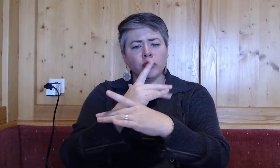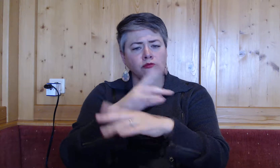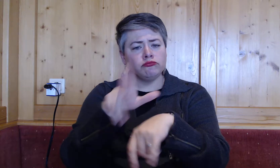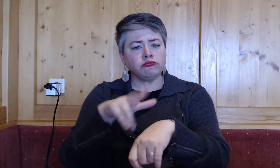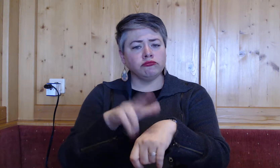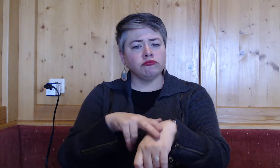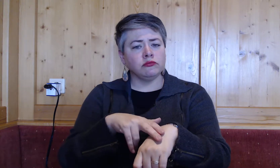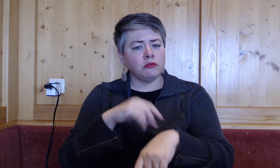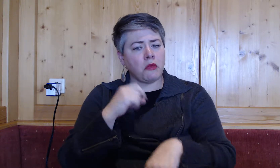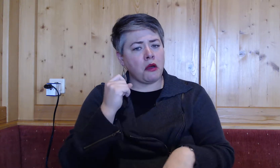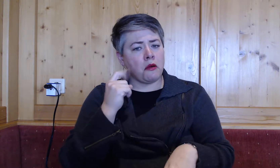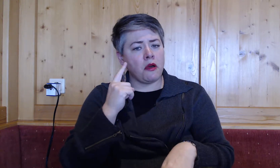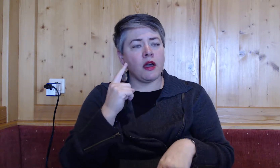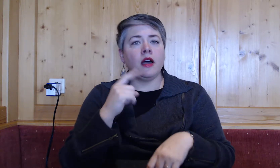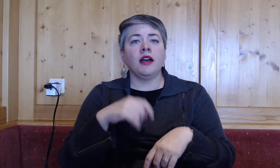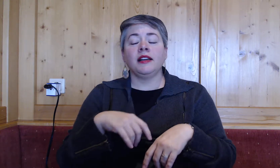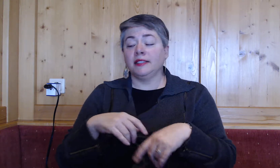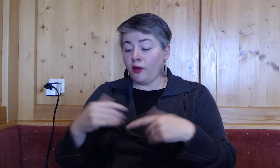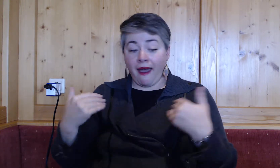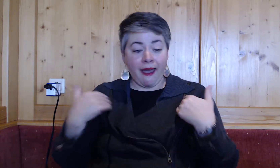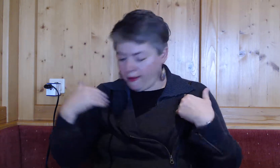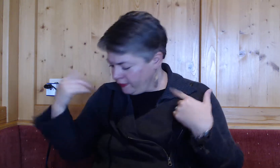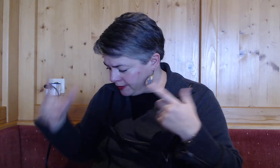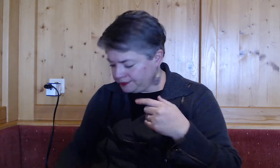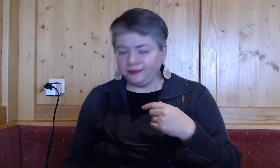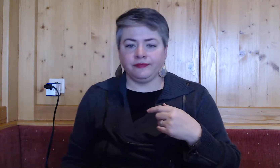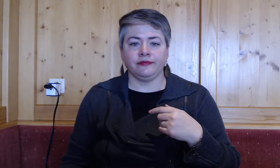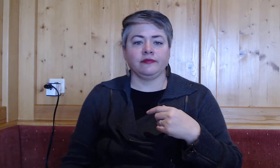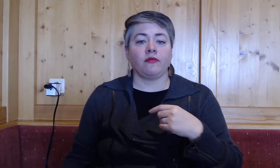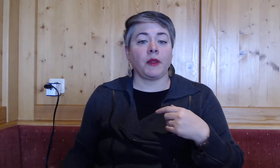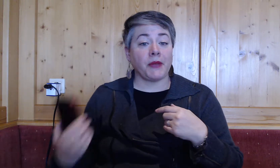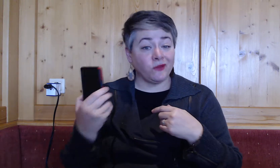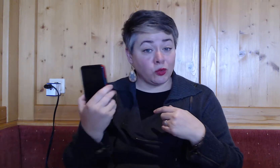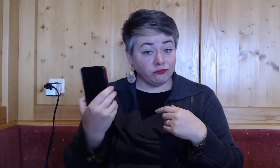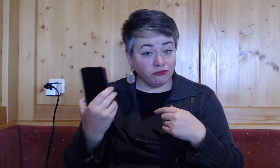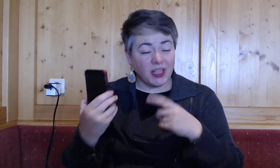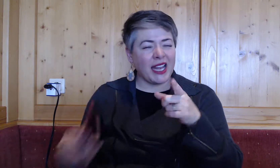Everything is in German (naturally) and I have my phone.